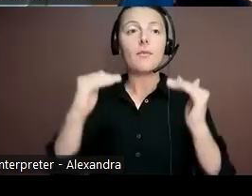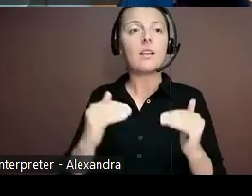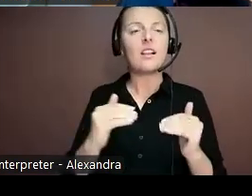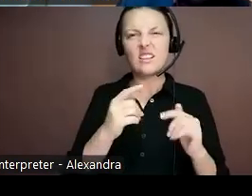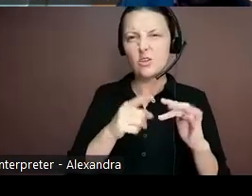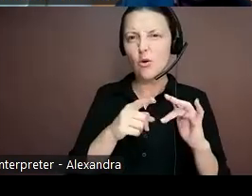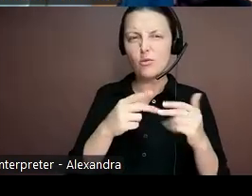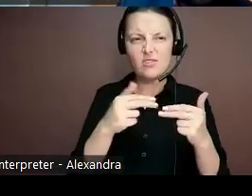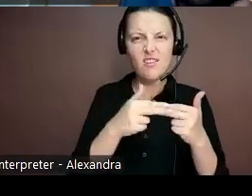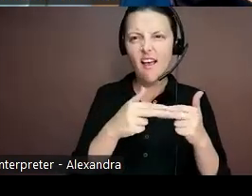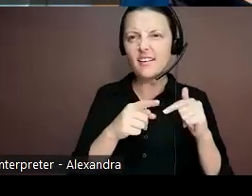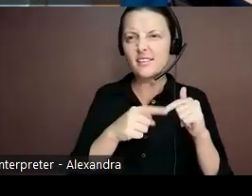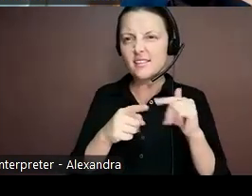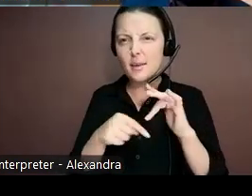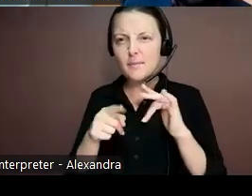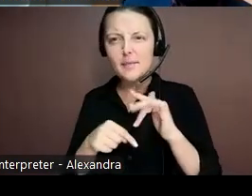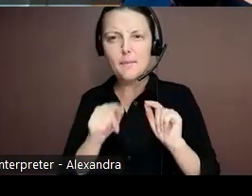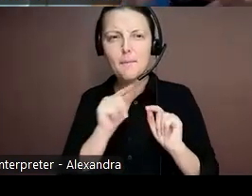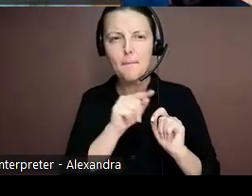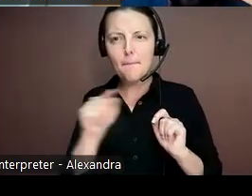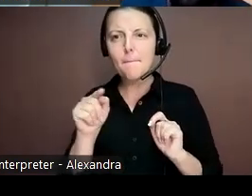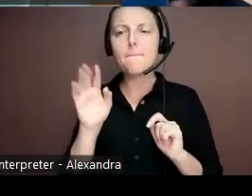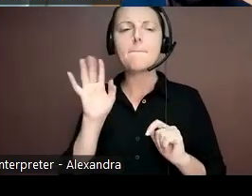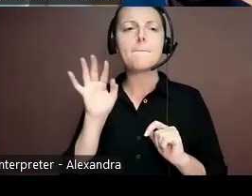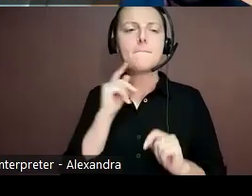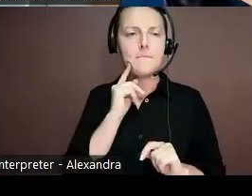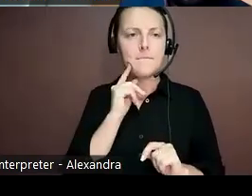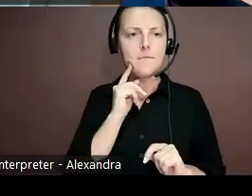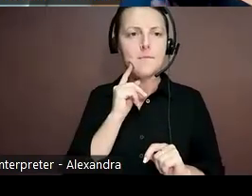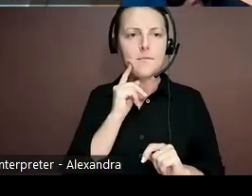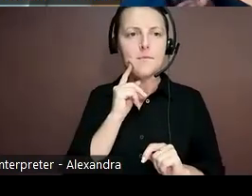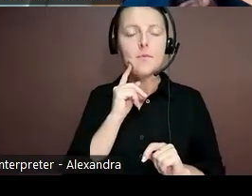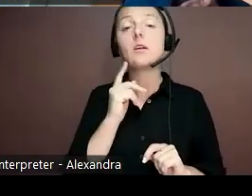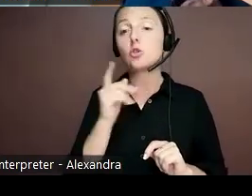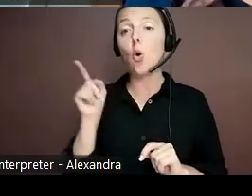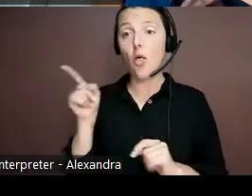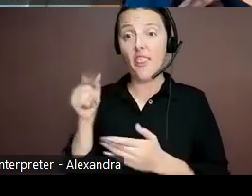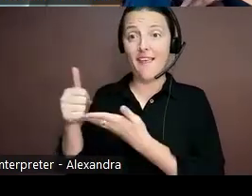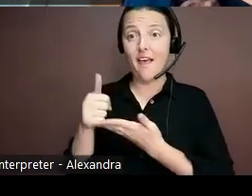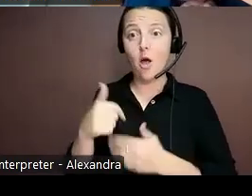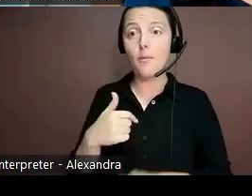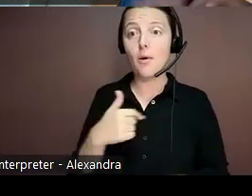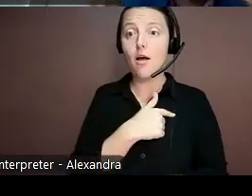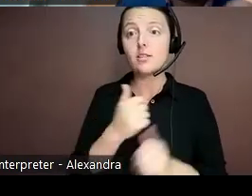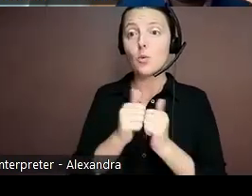um you know some of the services. So they help us with discharge planning. Uh they uh help us with